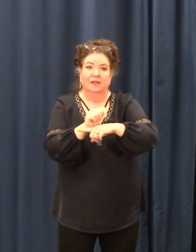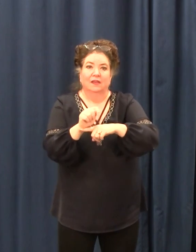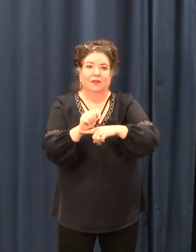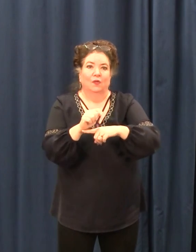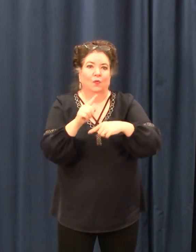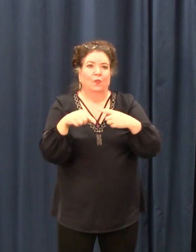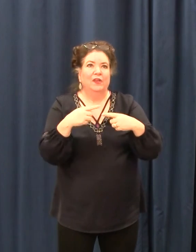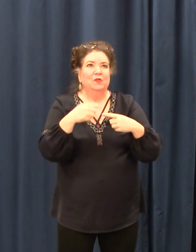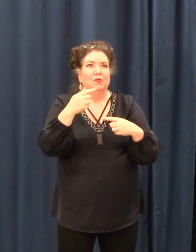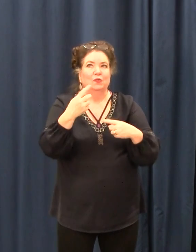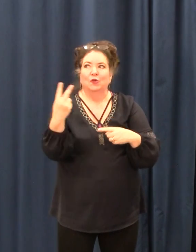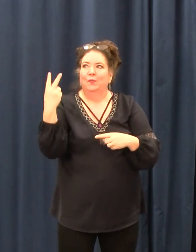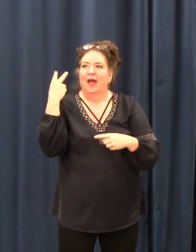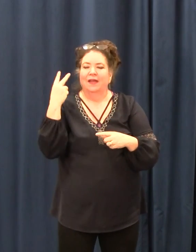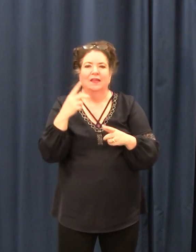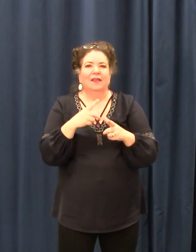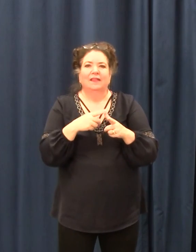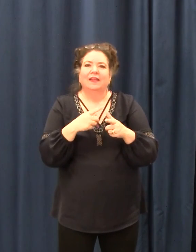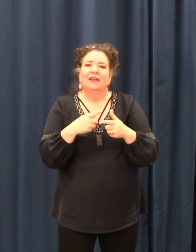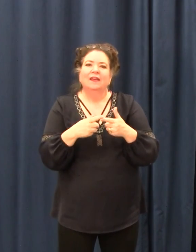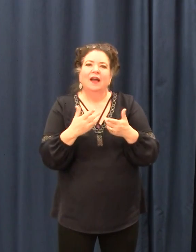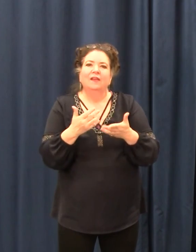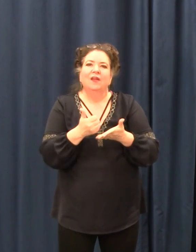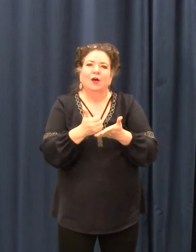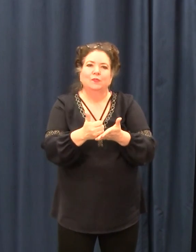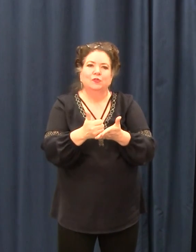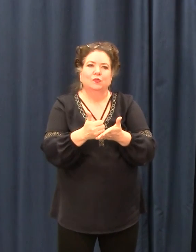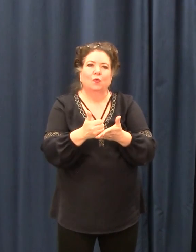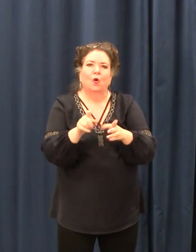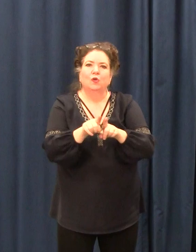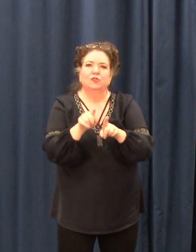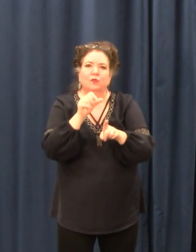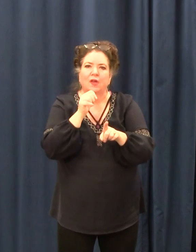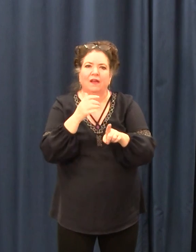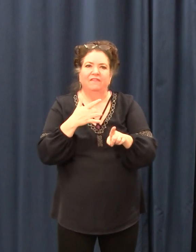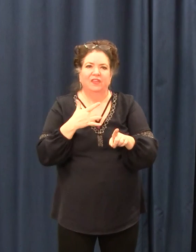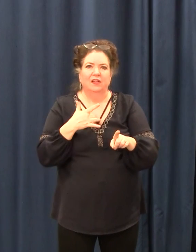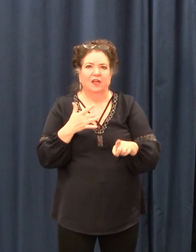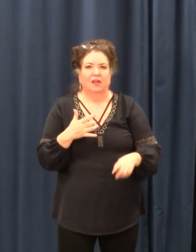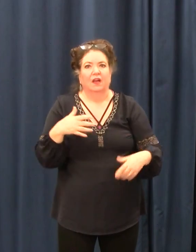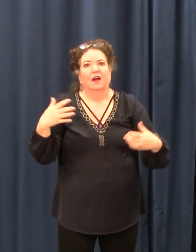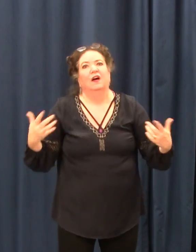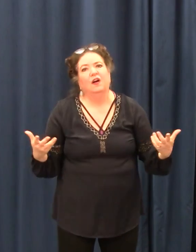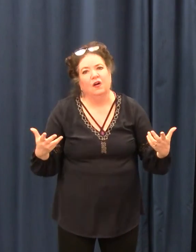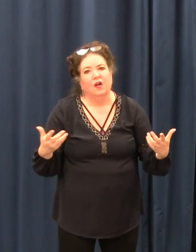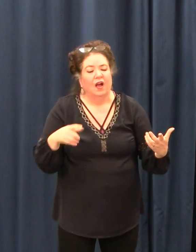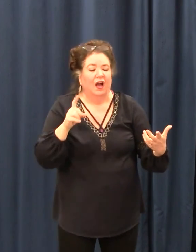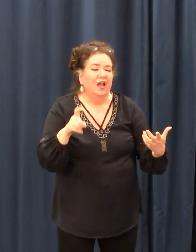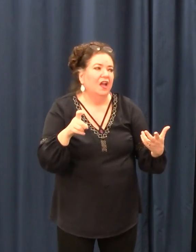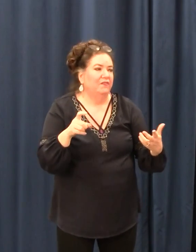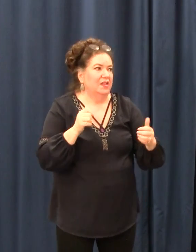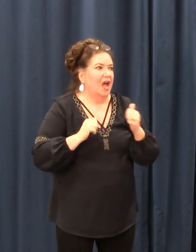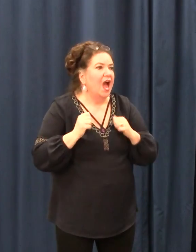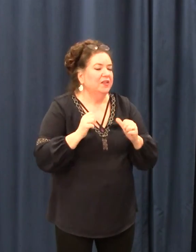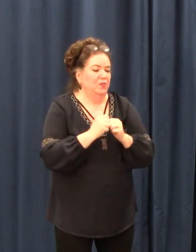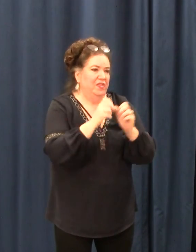helps when you look back. Then it helps you also not feel like, "oh I have to act with